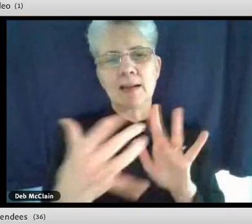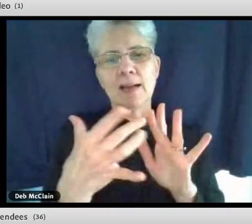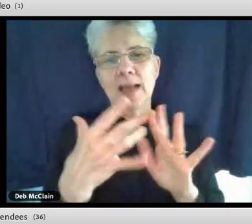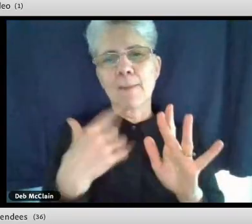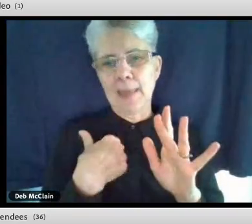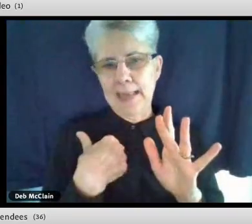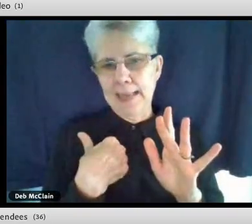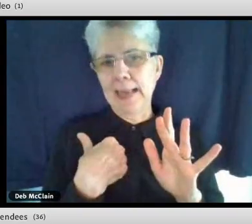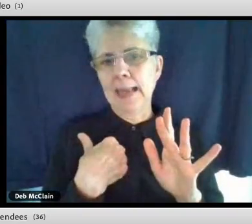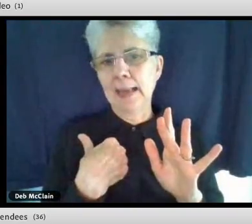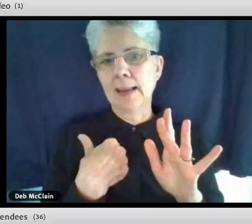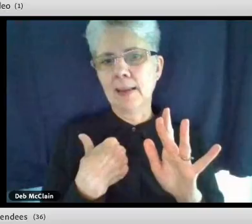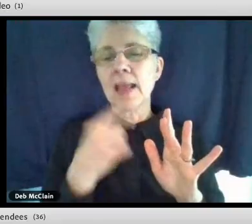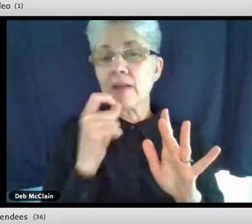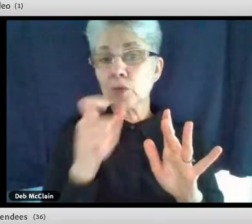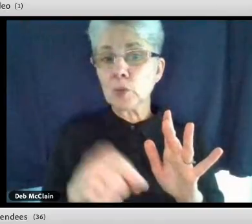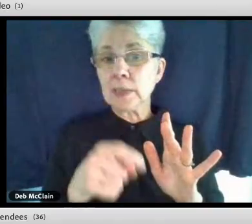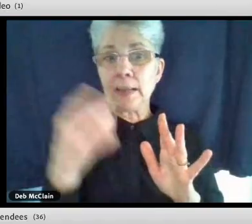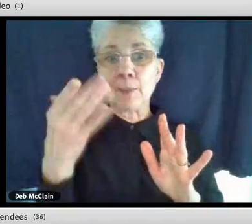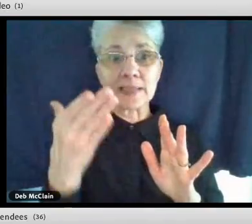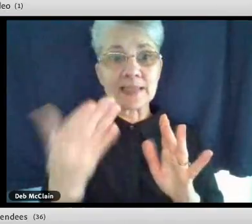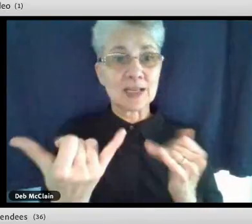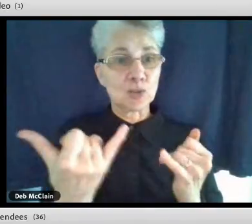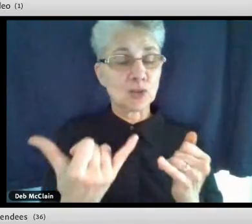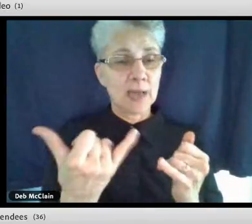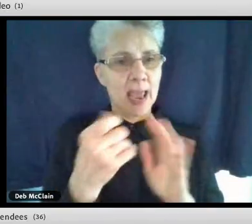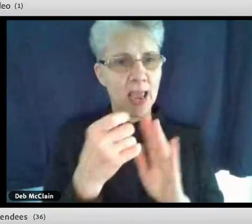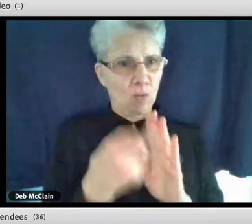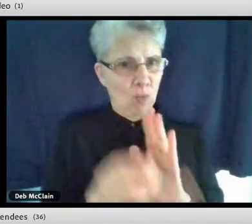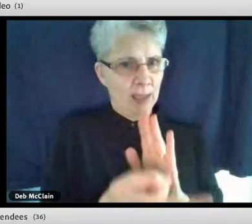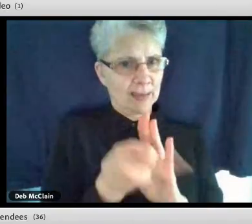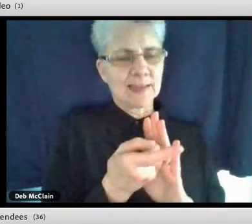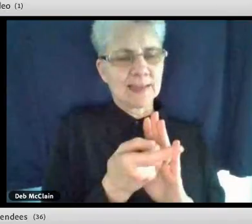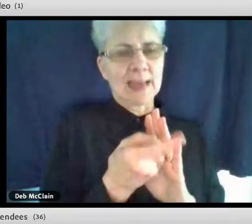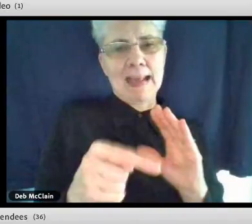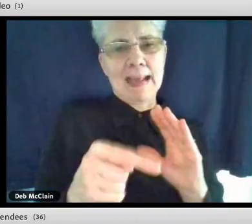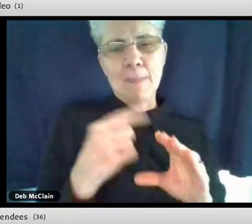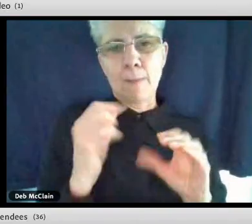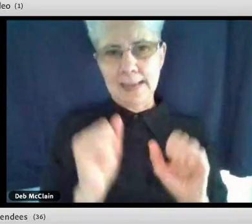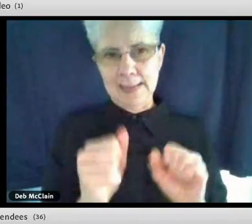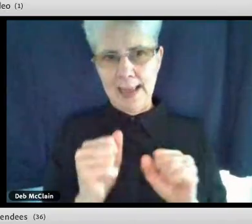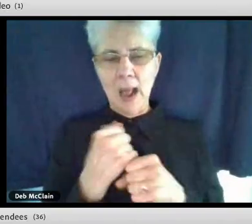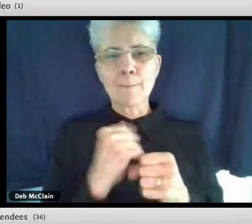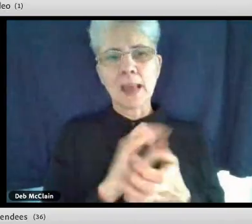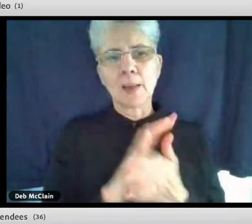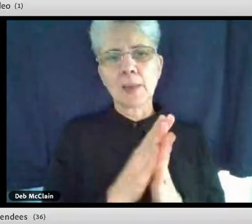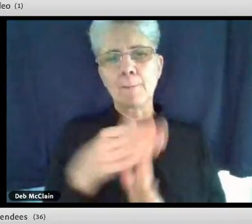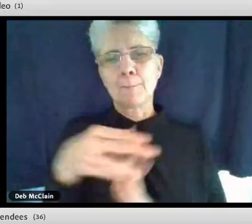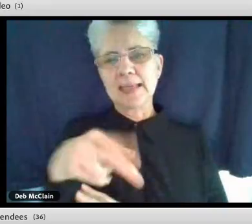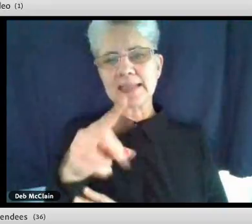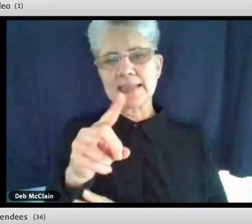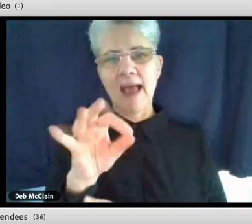"What about employment?" Whatever it might be, please don't hesitate to contact me directly. If you need the presentation today,